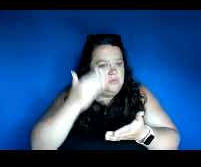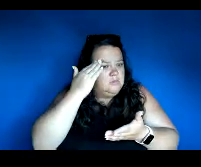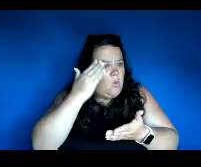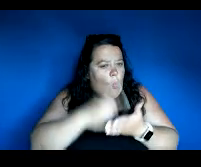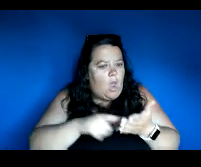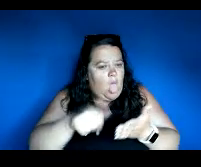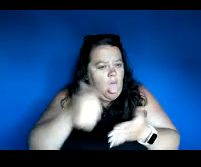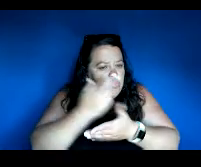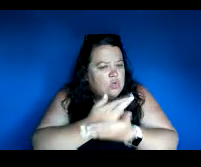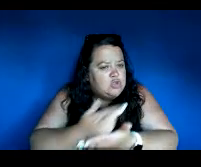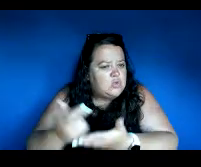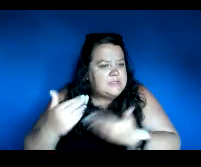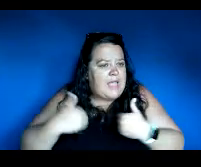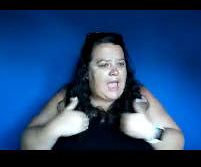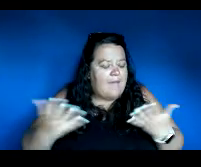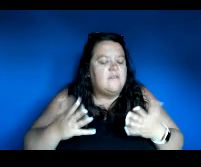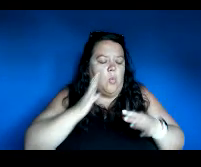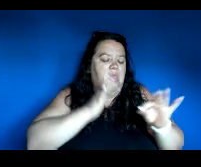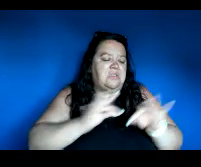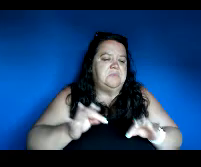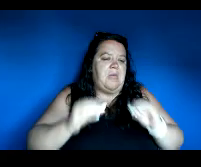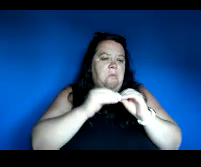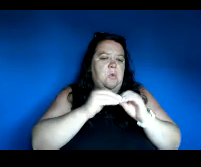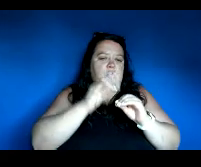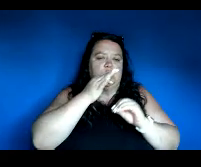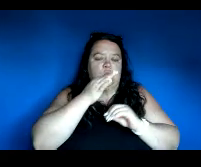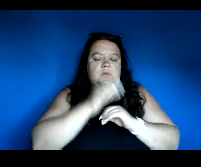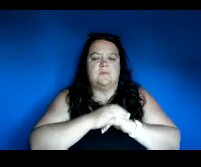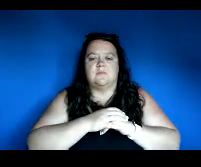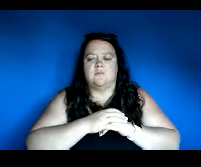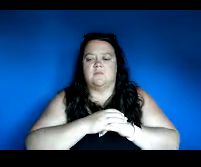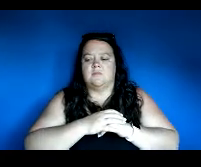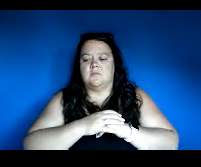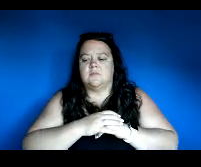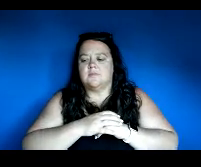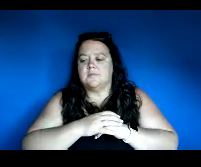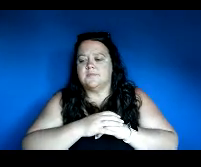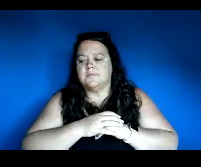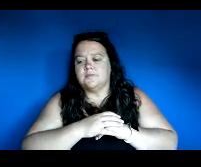talk a little bit more about that in a bit. So in terms of interacting with professors,